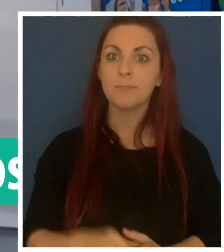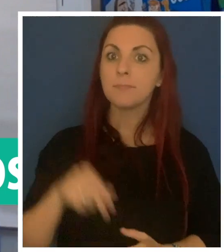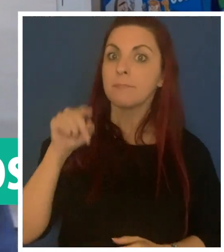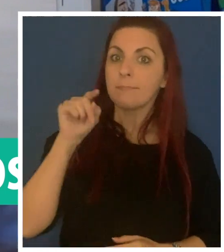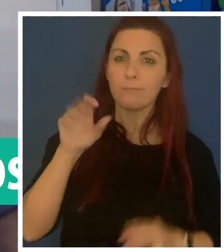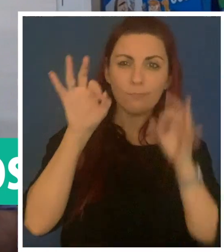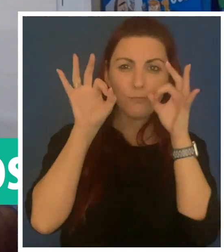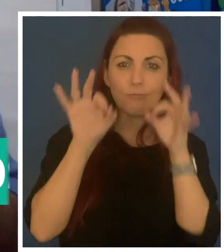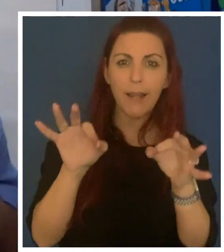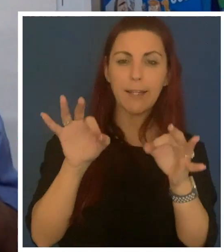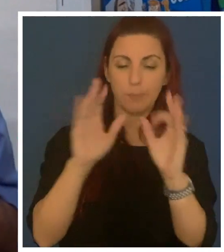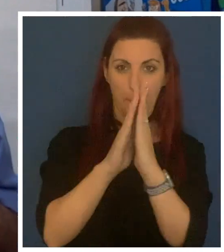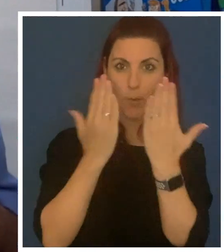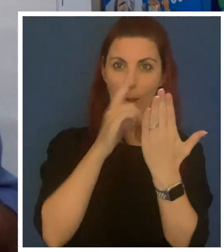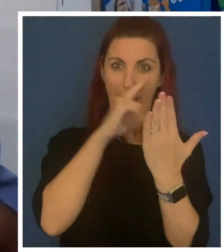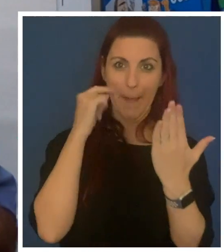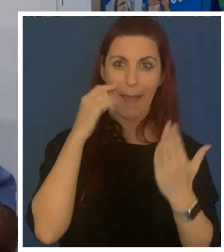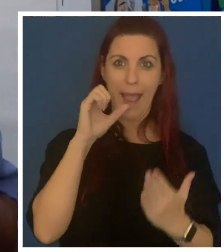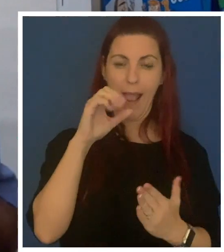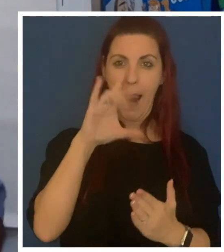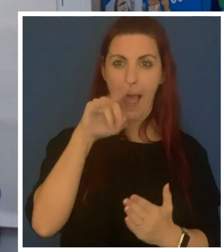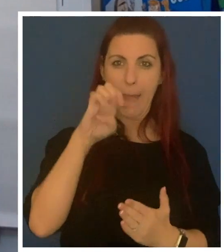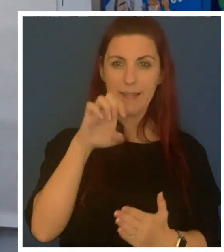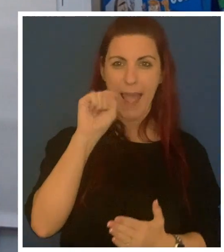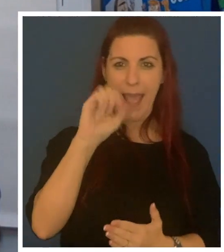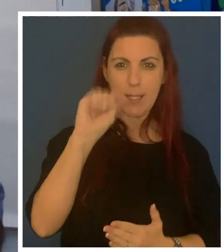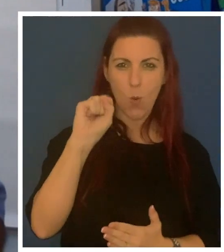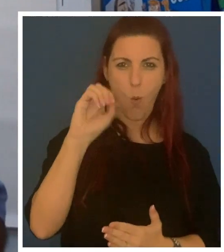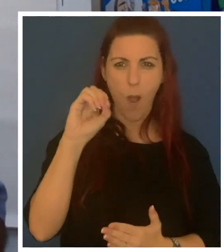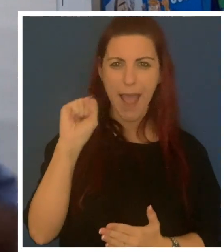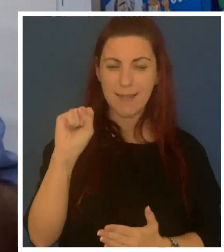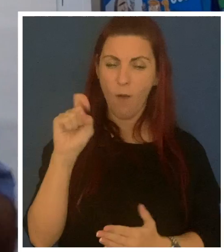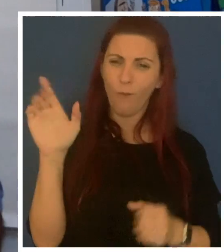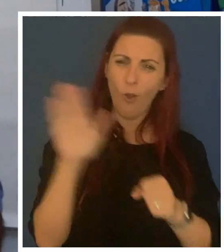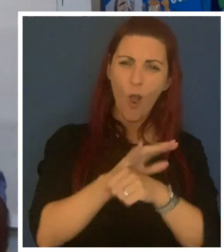This brilliant book, Climate SOS is full of colourful illustrations and pages